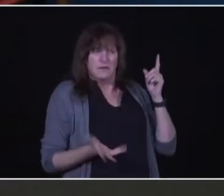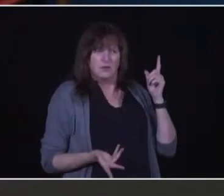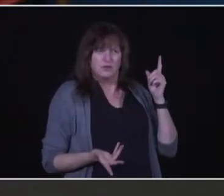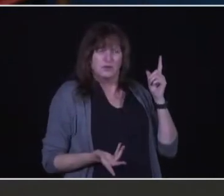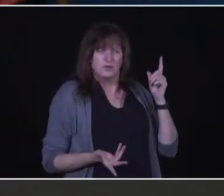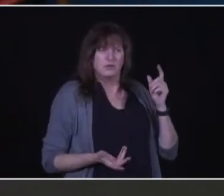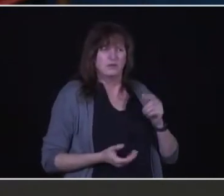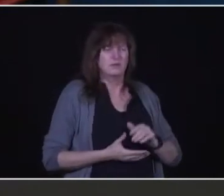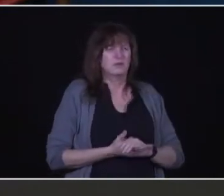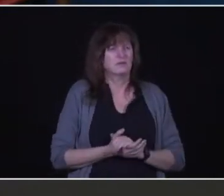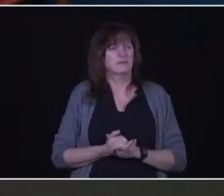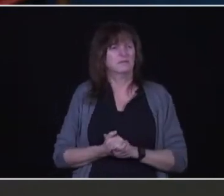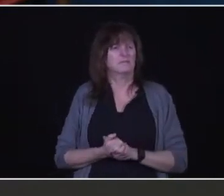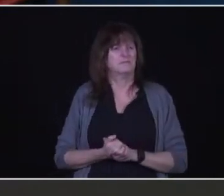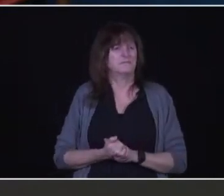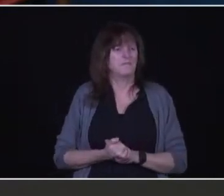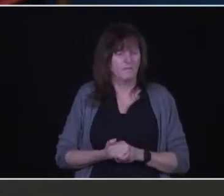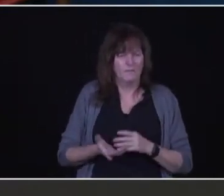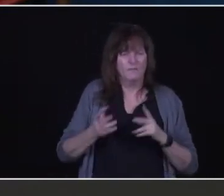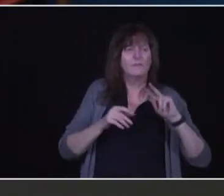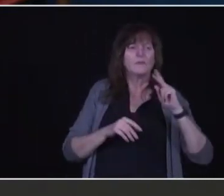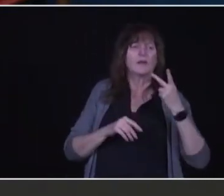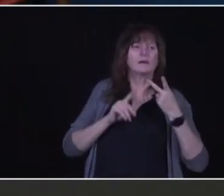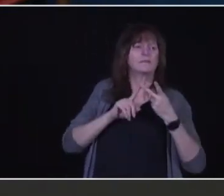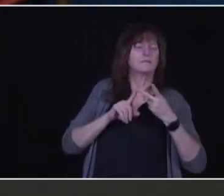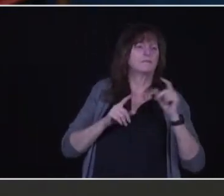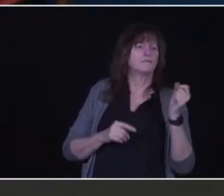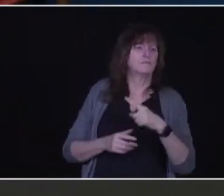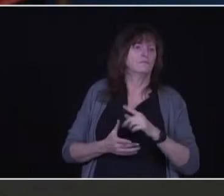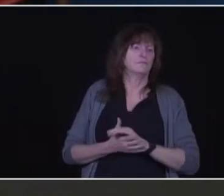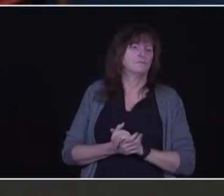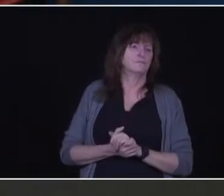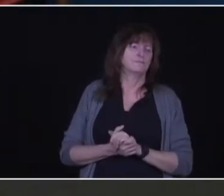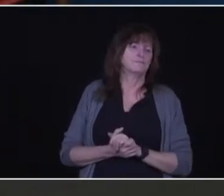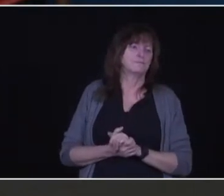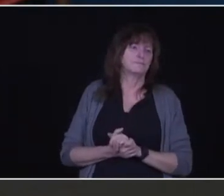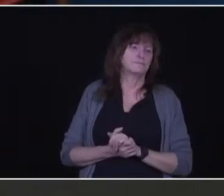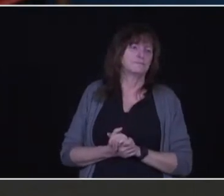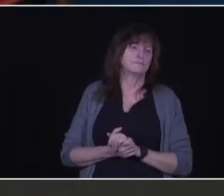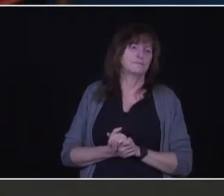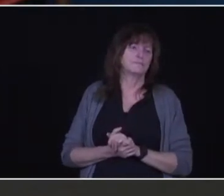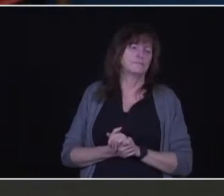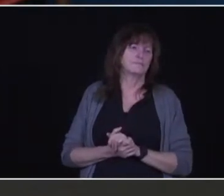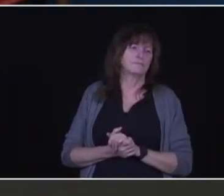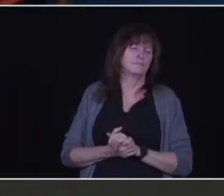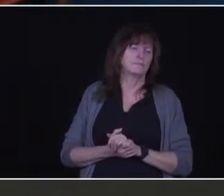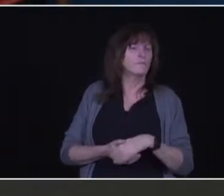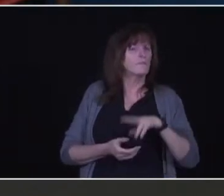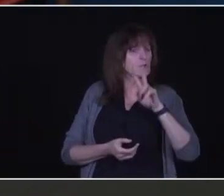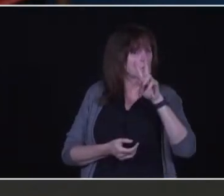government did it, I want to thank them once again and we are in much better shape than we were before.